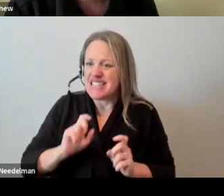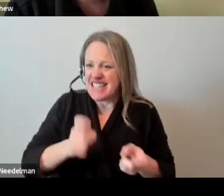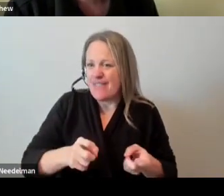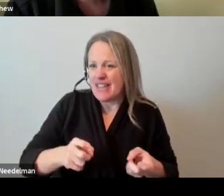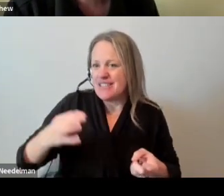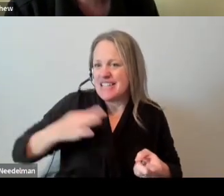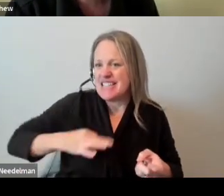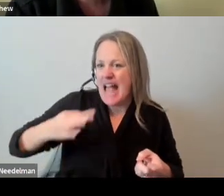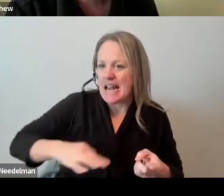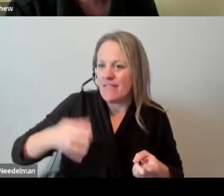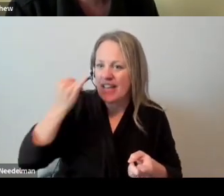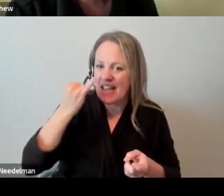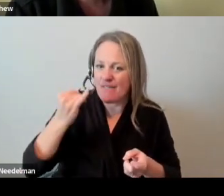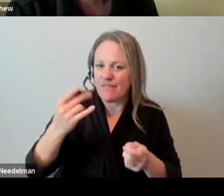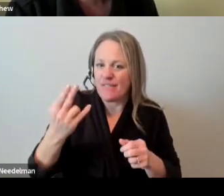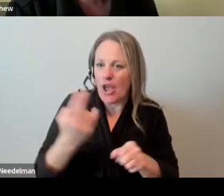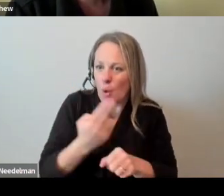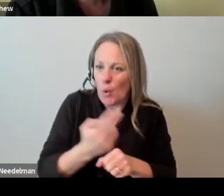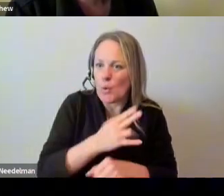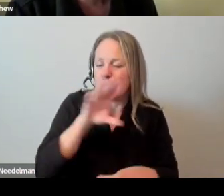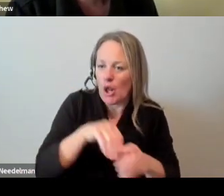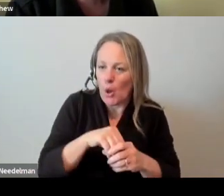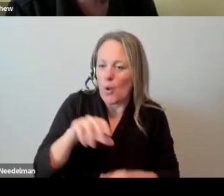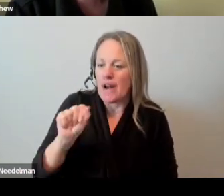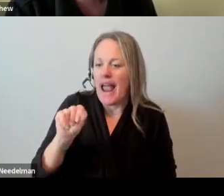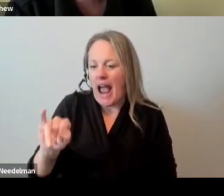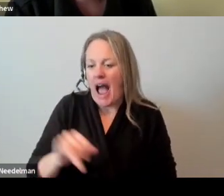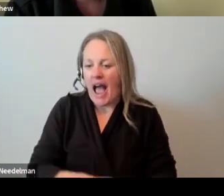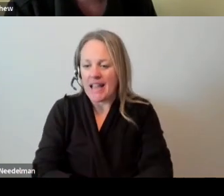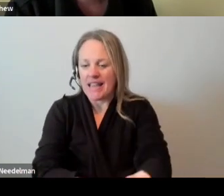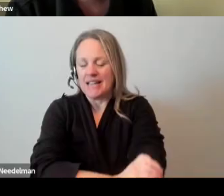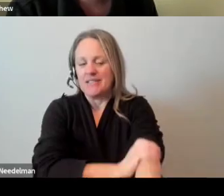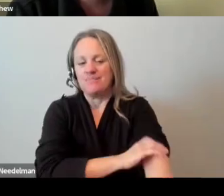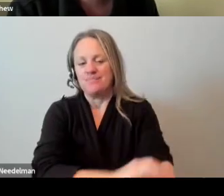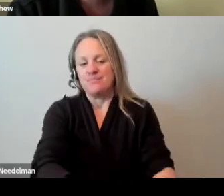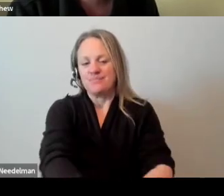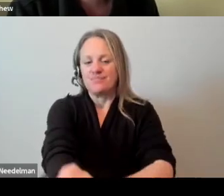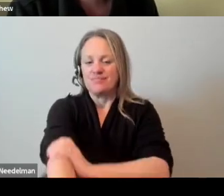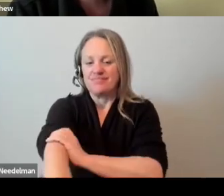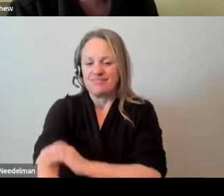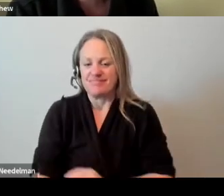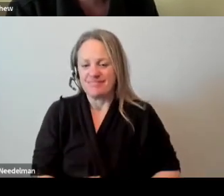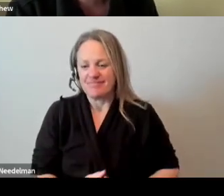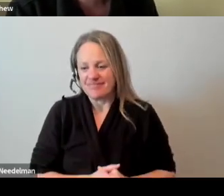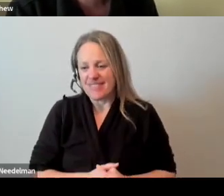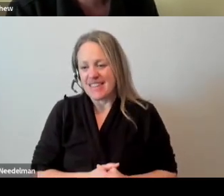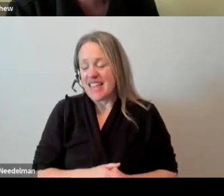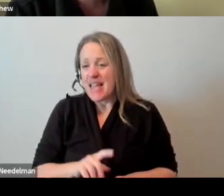I think the motto of move fast and break things that we see from Silicon Valley, it's a lot less fun when it's your body or education